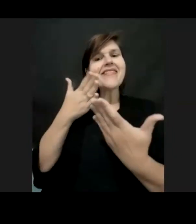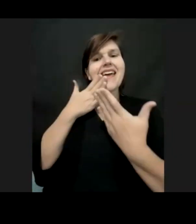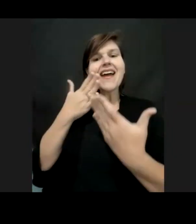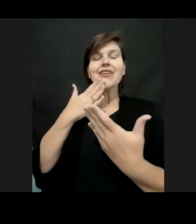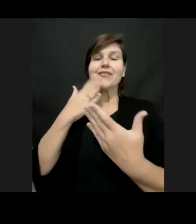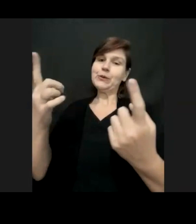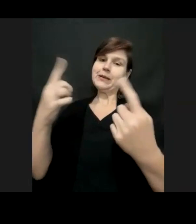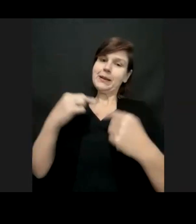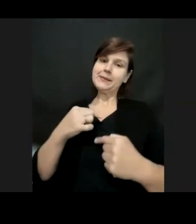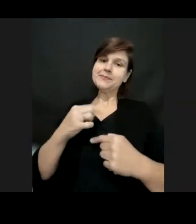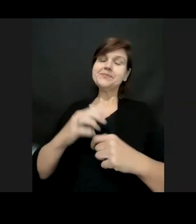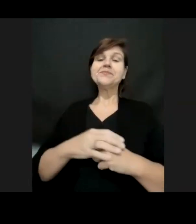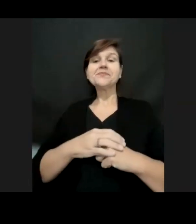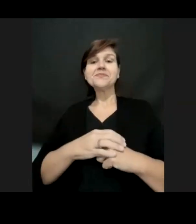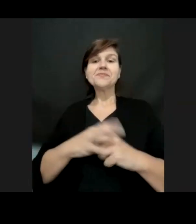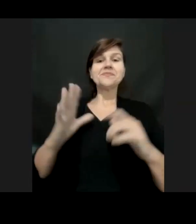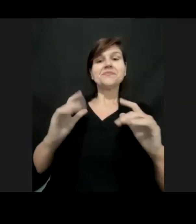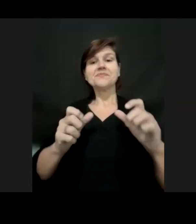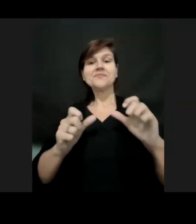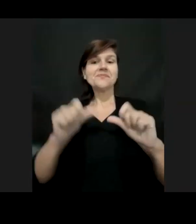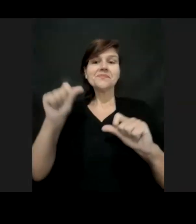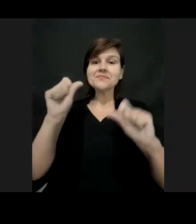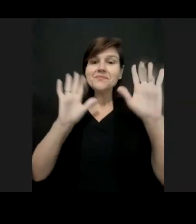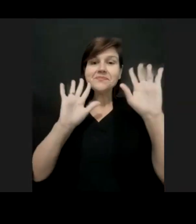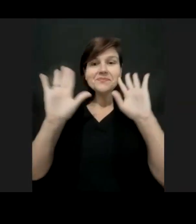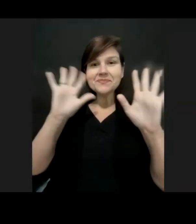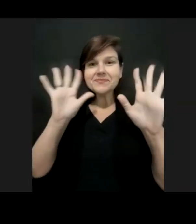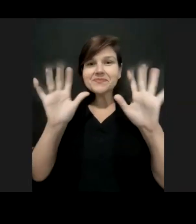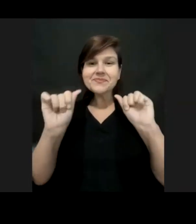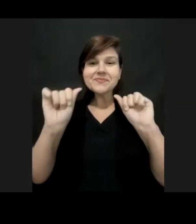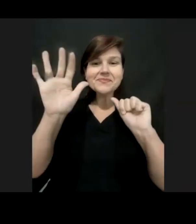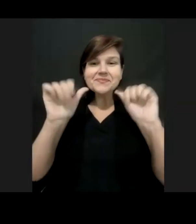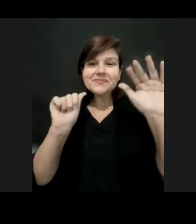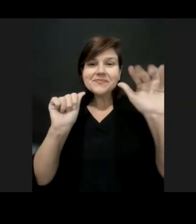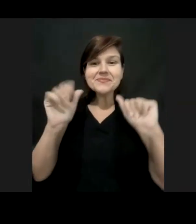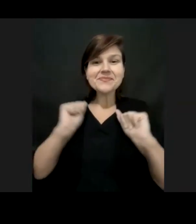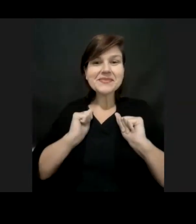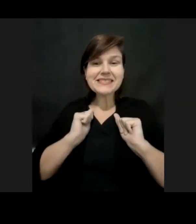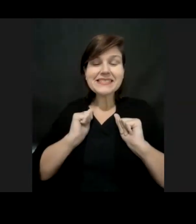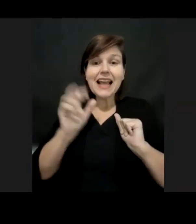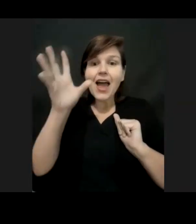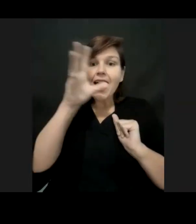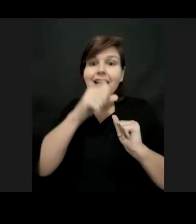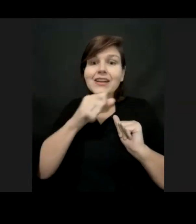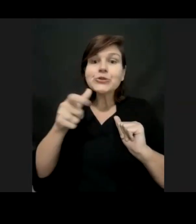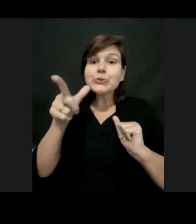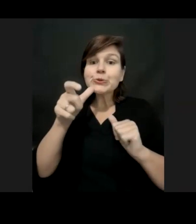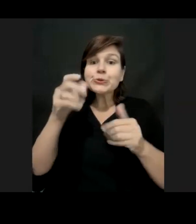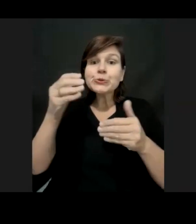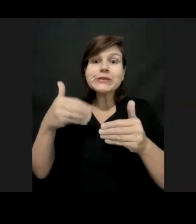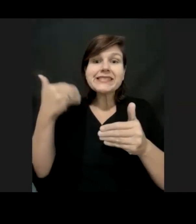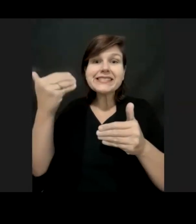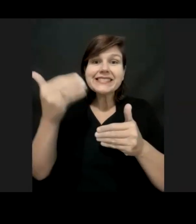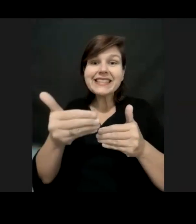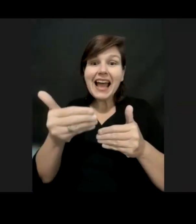∂ ∂ A-Da-da-da, da-la-da-da, da-la-da-da-da-da ∂ ∂ Guess who it is next? Yes, it’s so exciting!